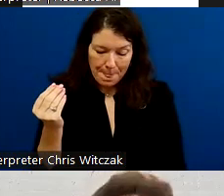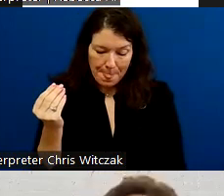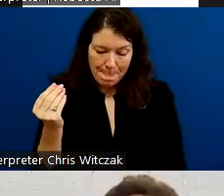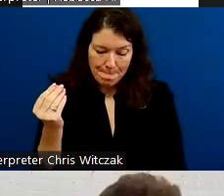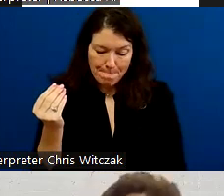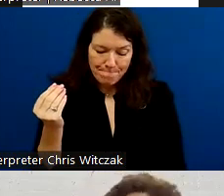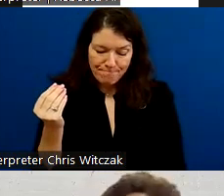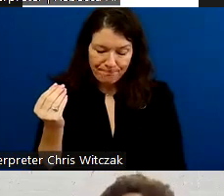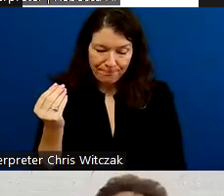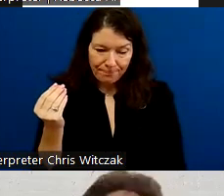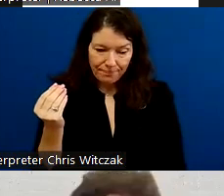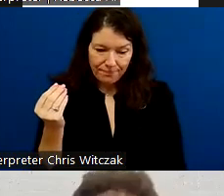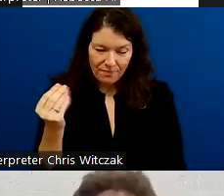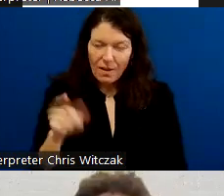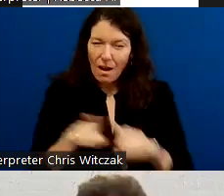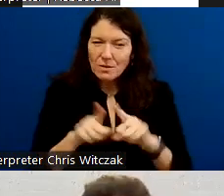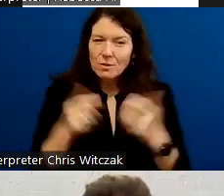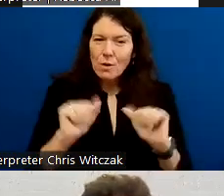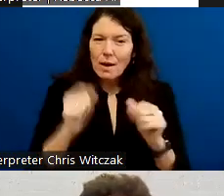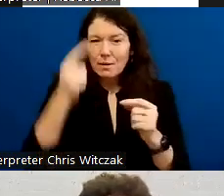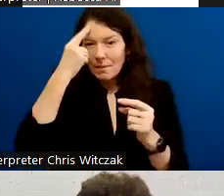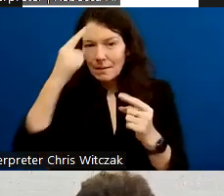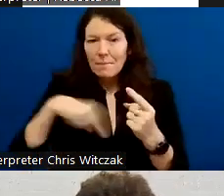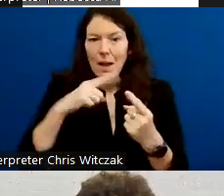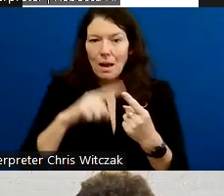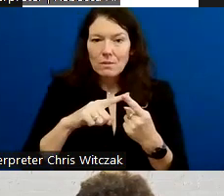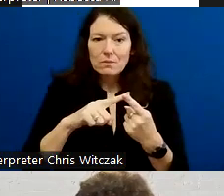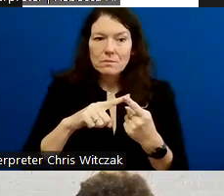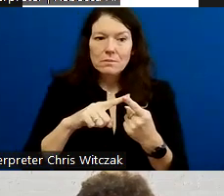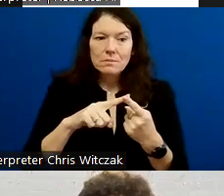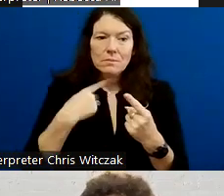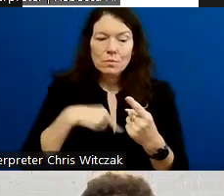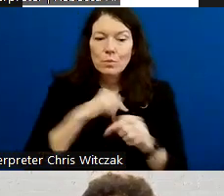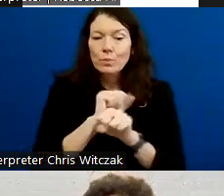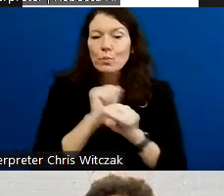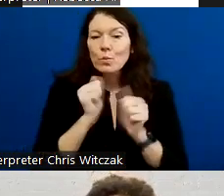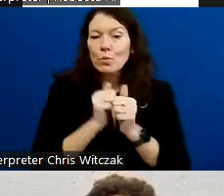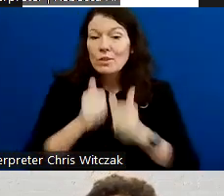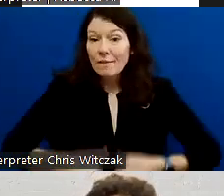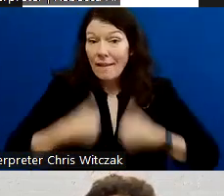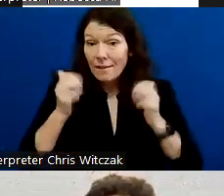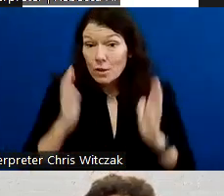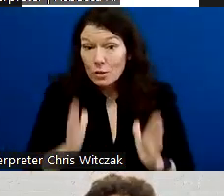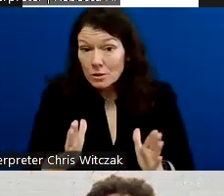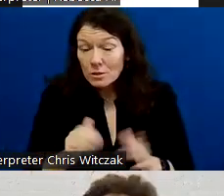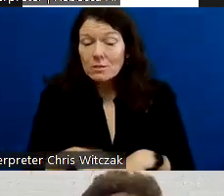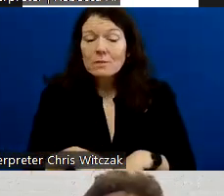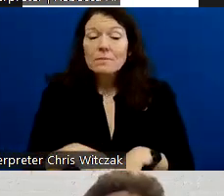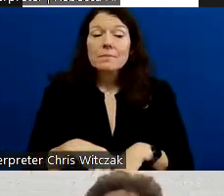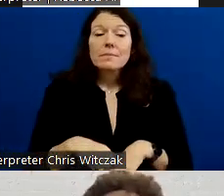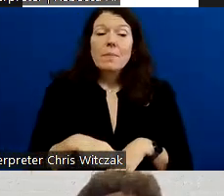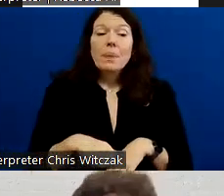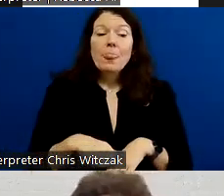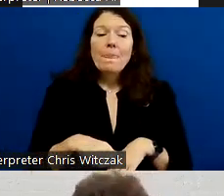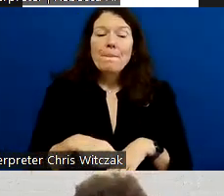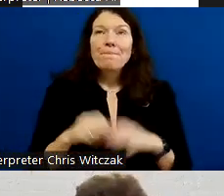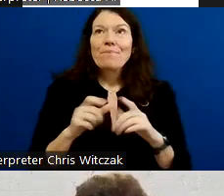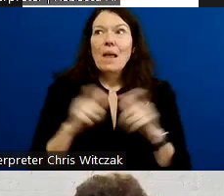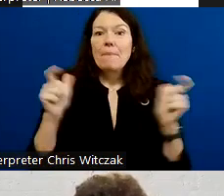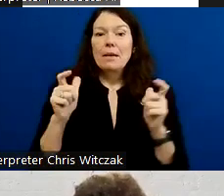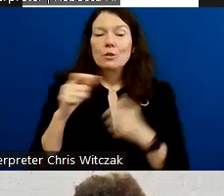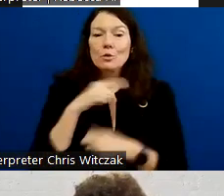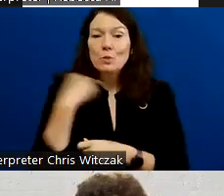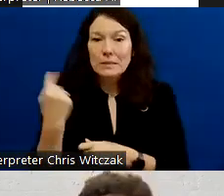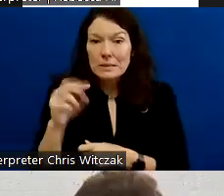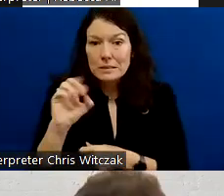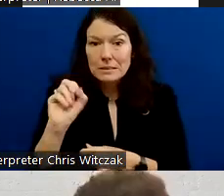to think about as we are serving survivors are they a more a greater risk of being impacted